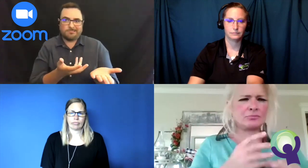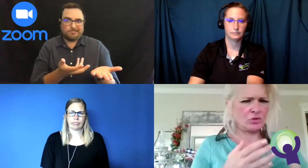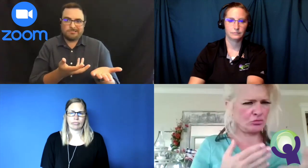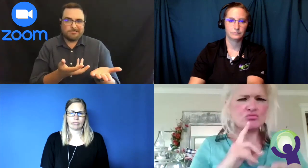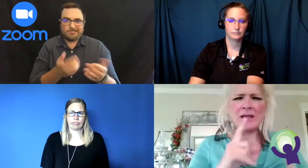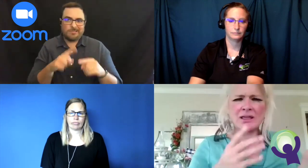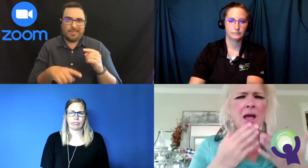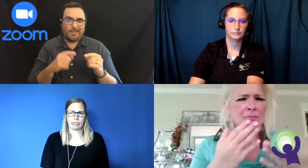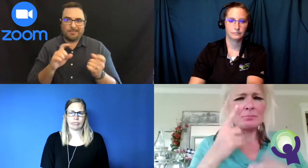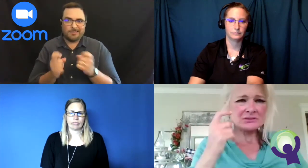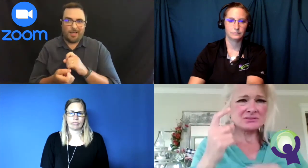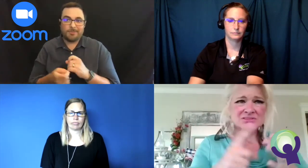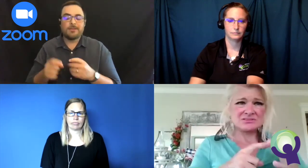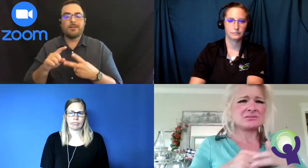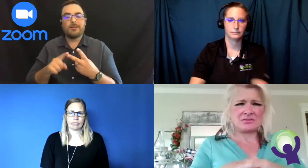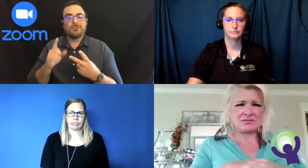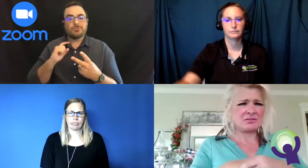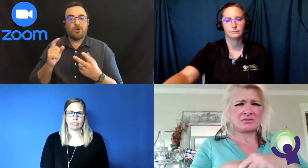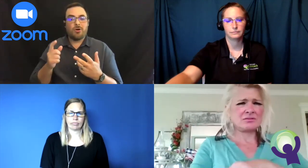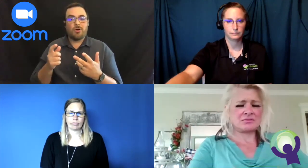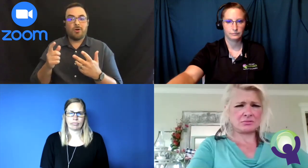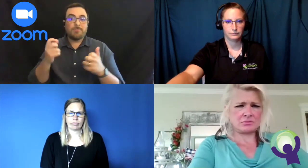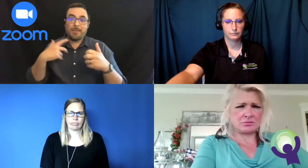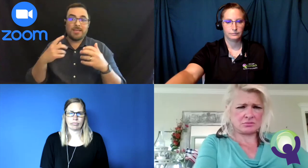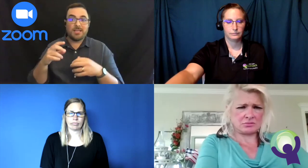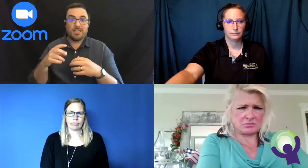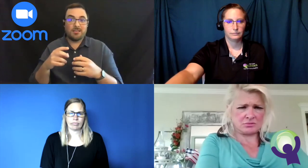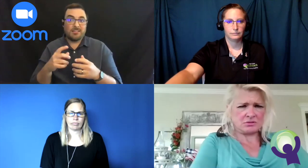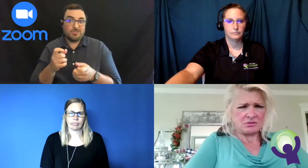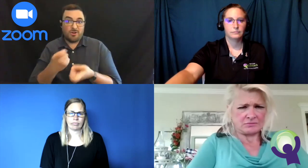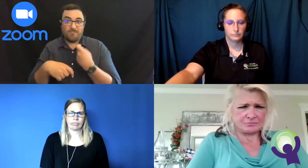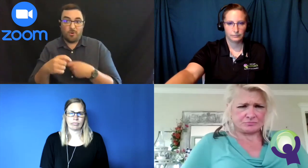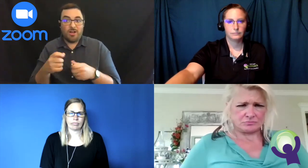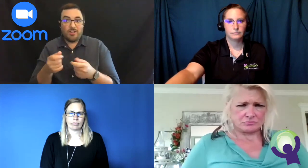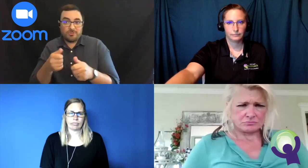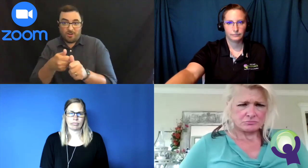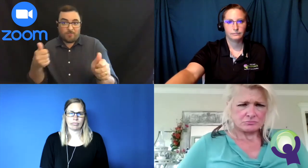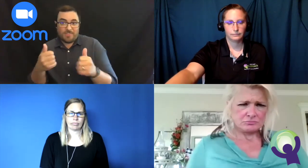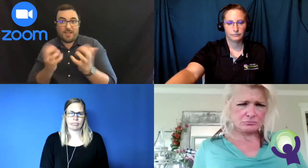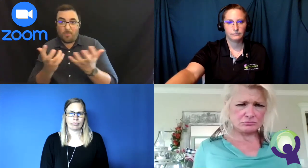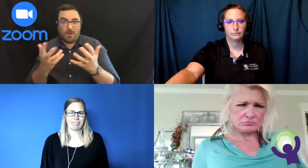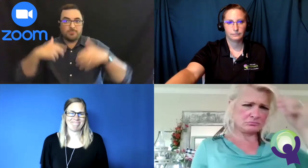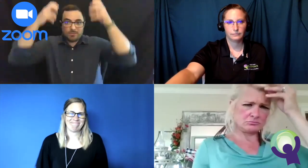and so we use noise cancelling headphones for example? So do we provide sensitivity training or